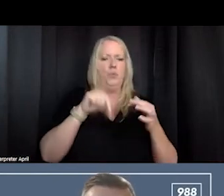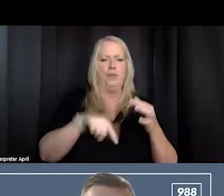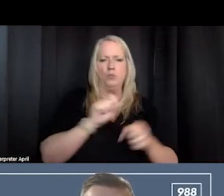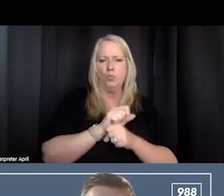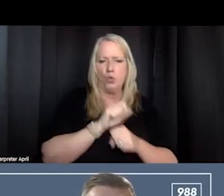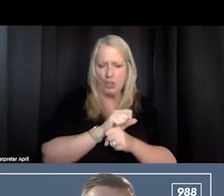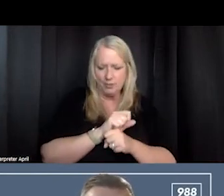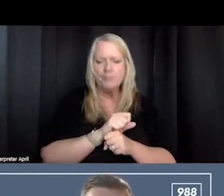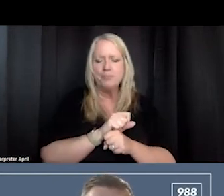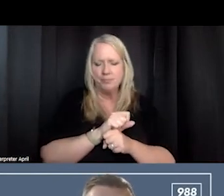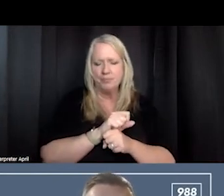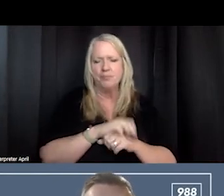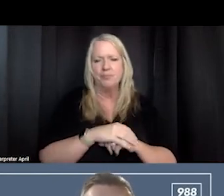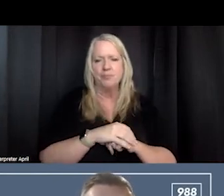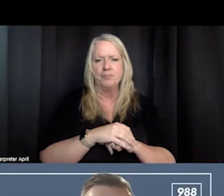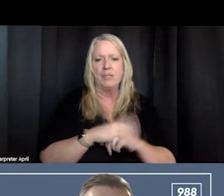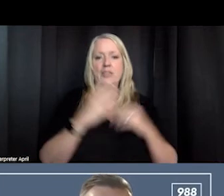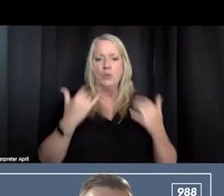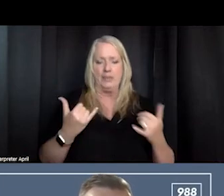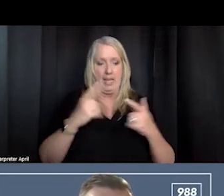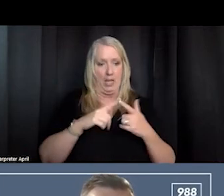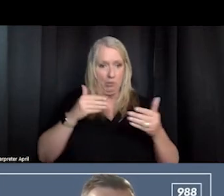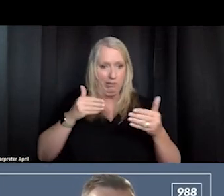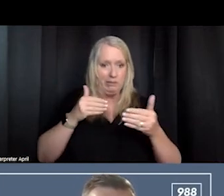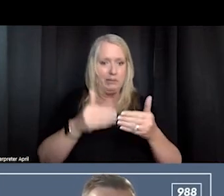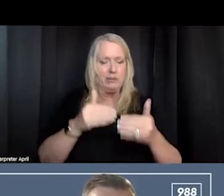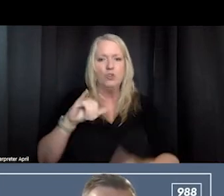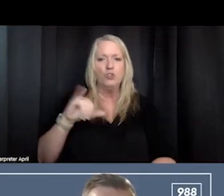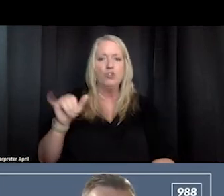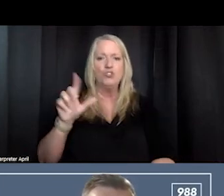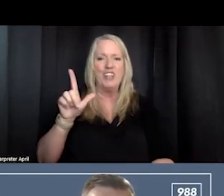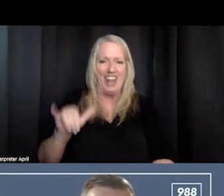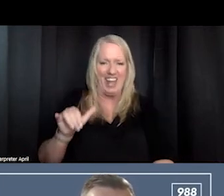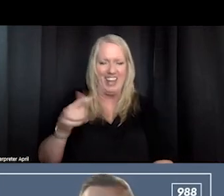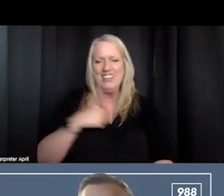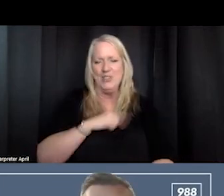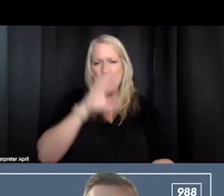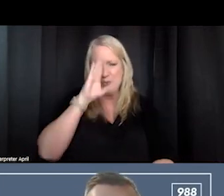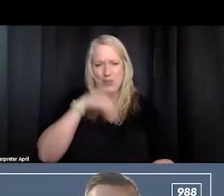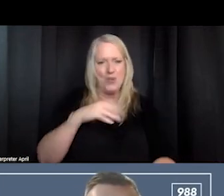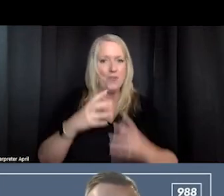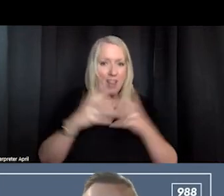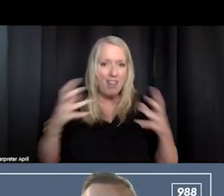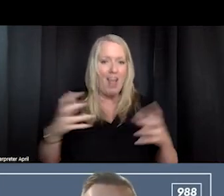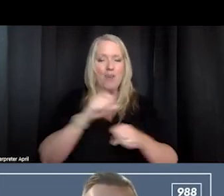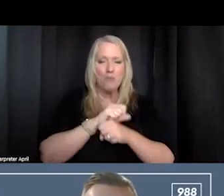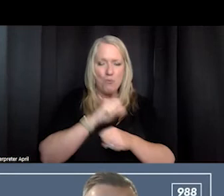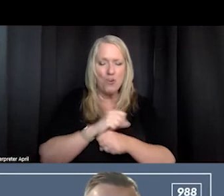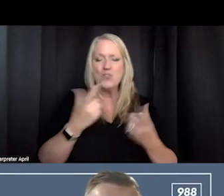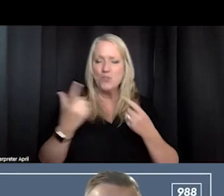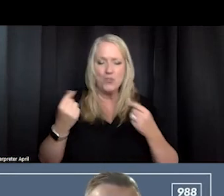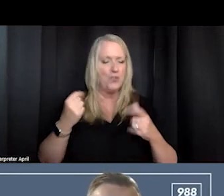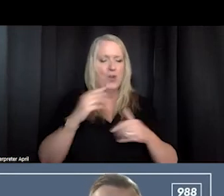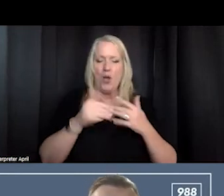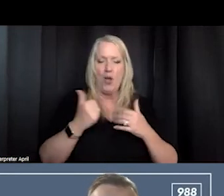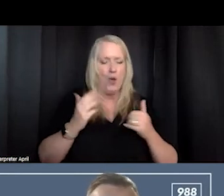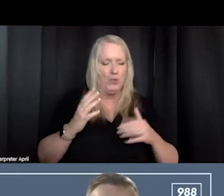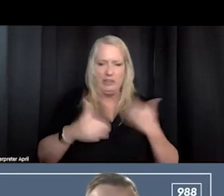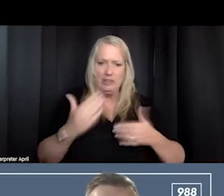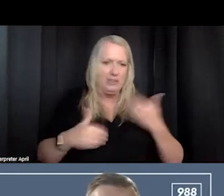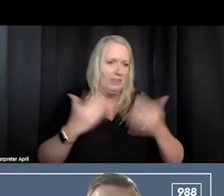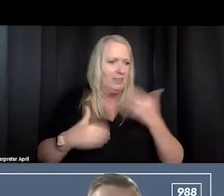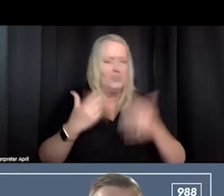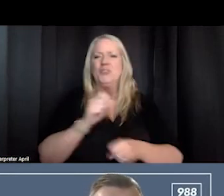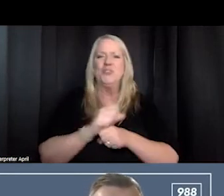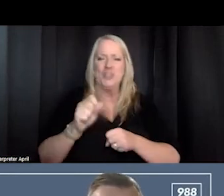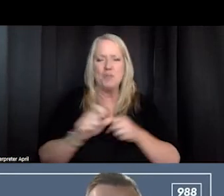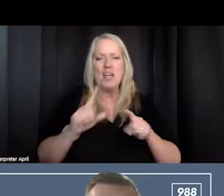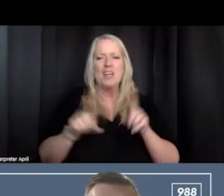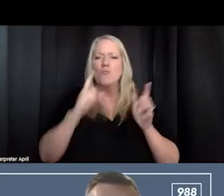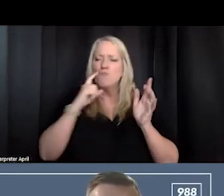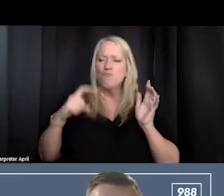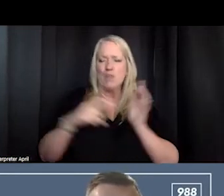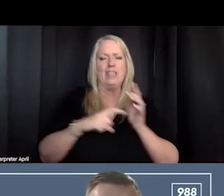WE ARE WORKING WITH GREAT URGENCY. RECOGNIZING THIS IS GOING TO TAKE TIME